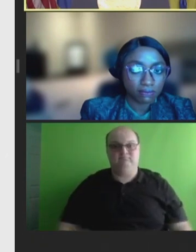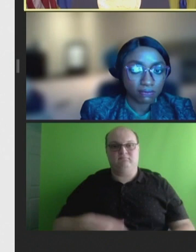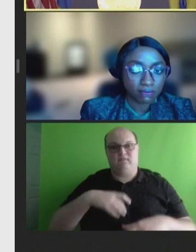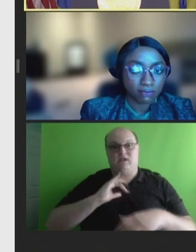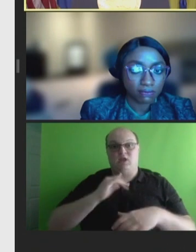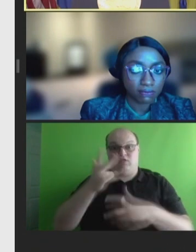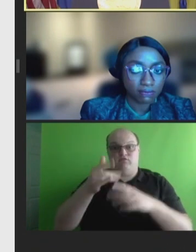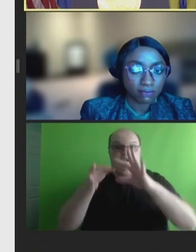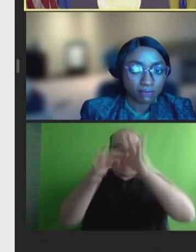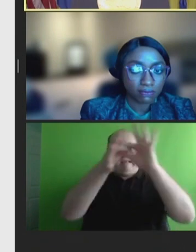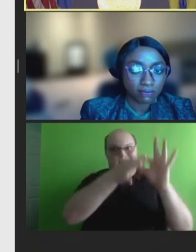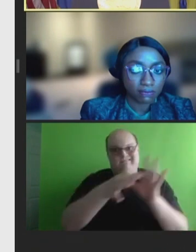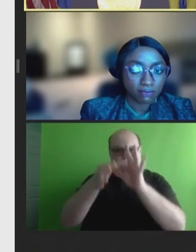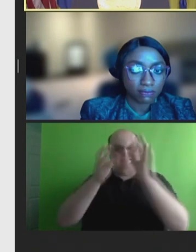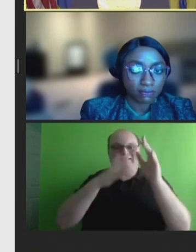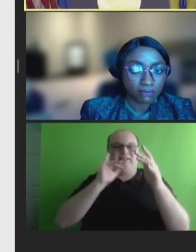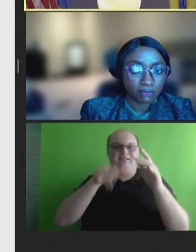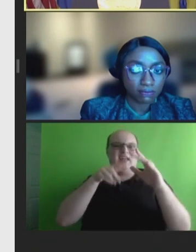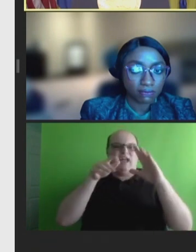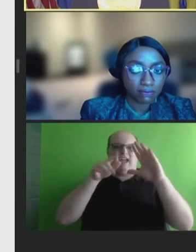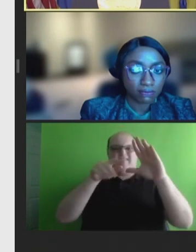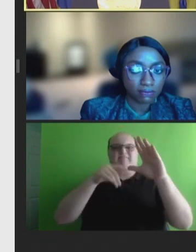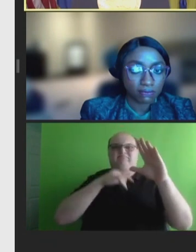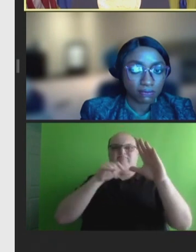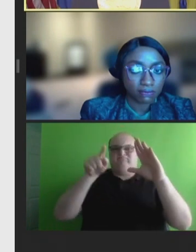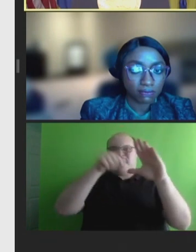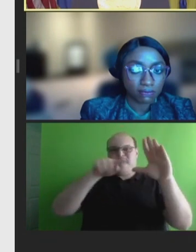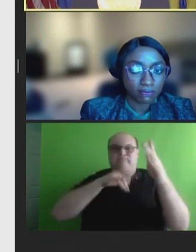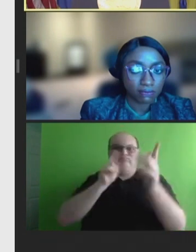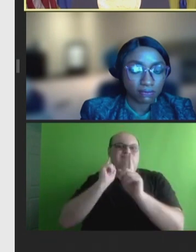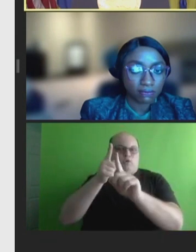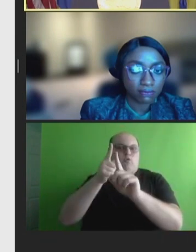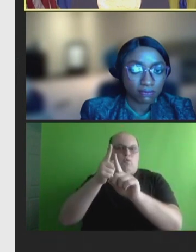this is what we view as our goal, which is working towards